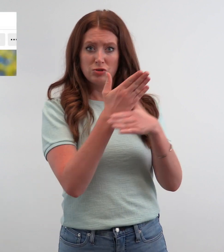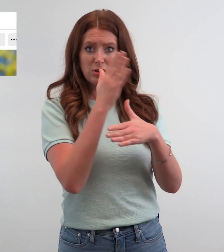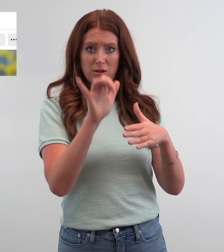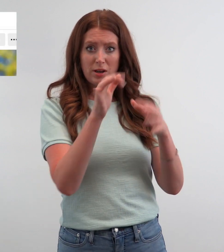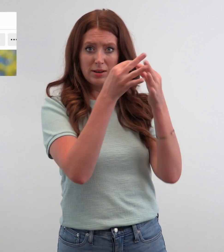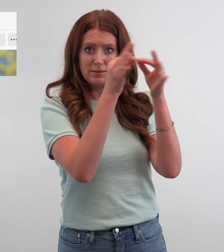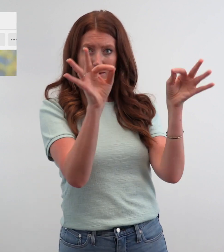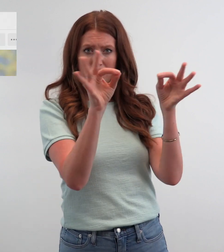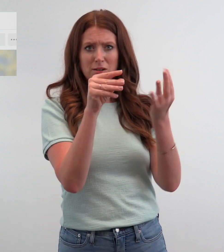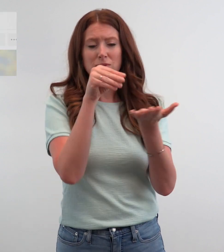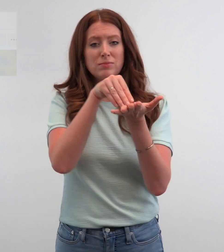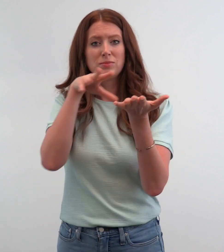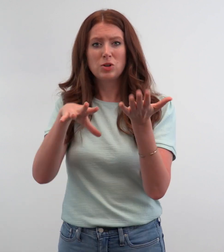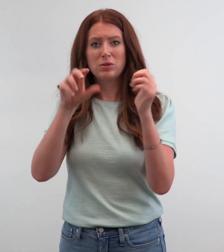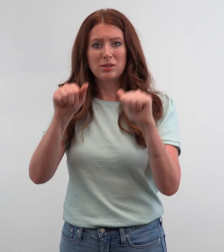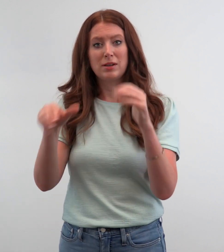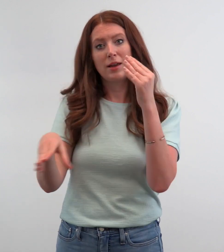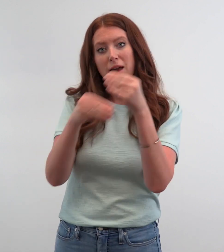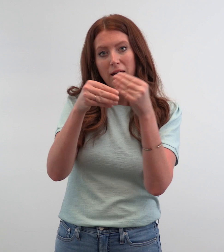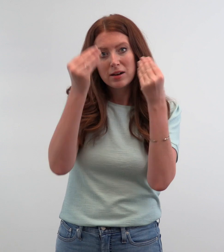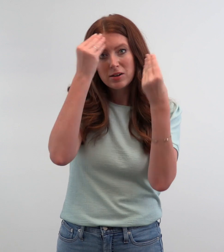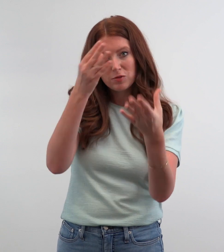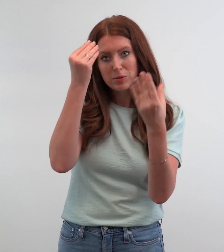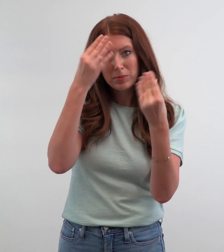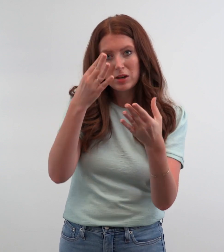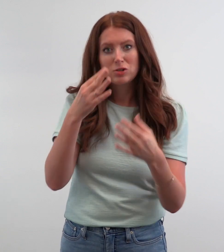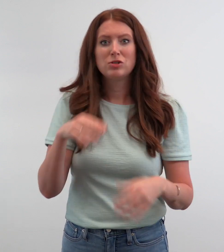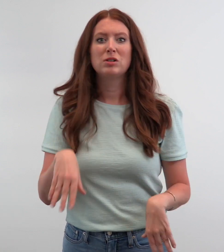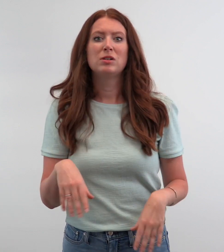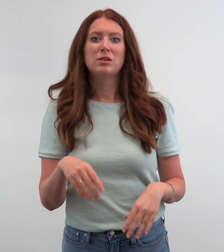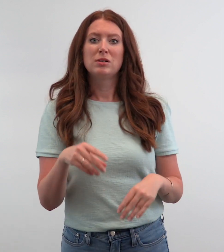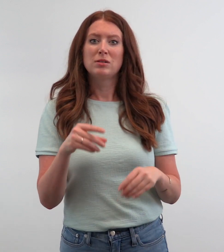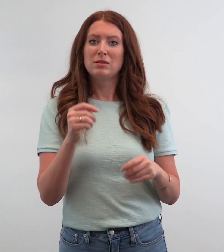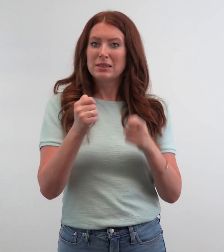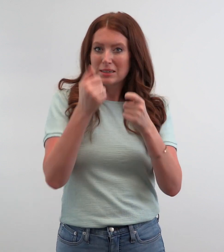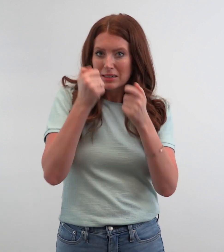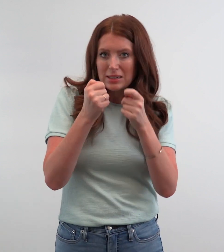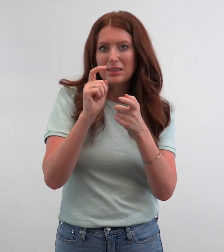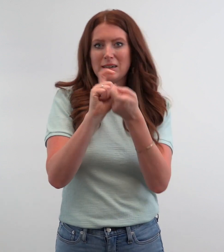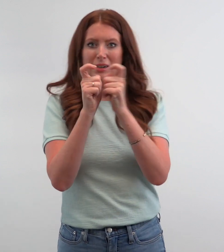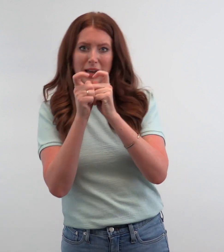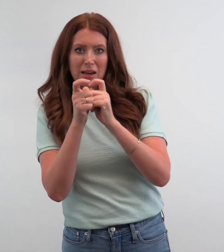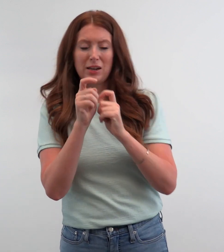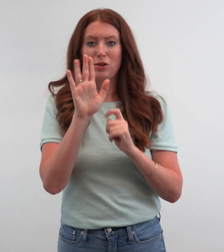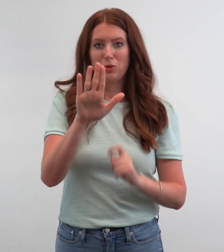share that link with students. And students can add information, delete, edit